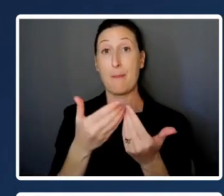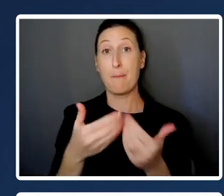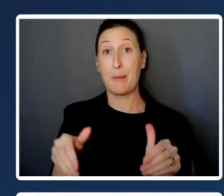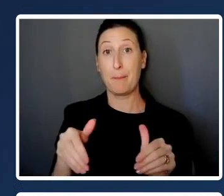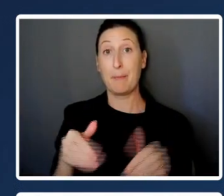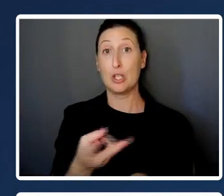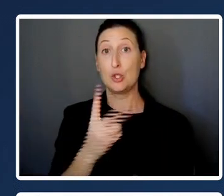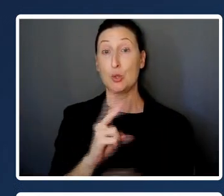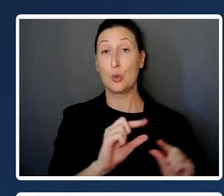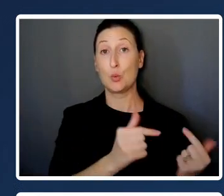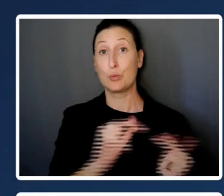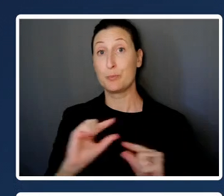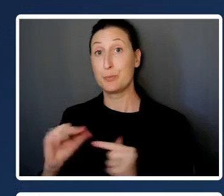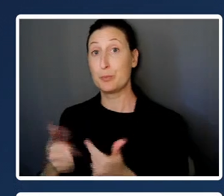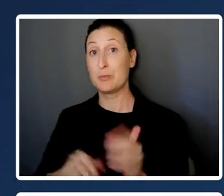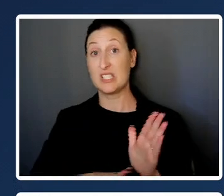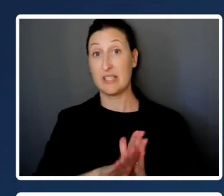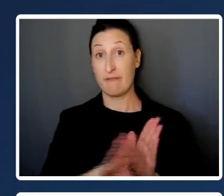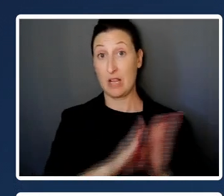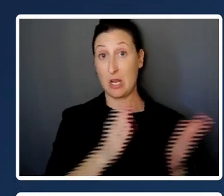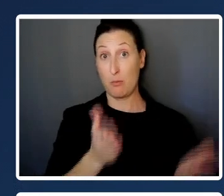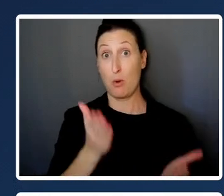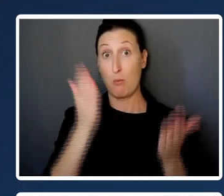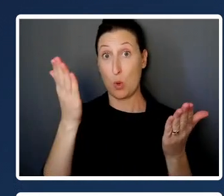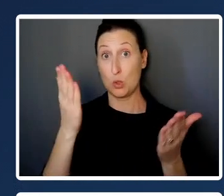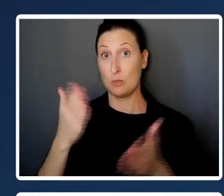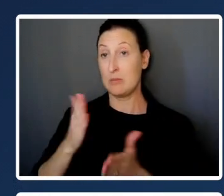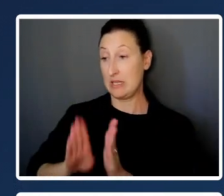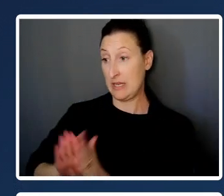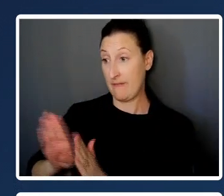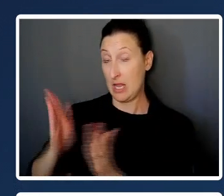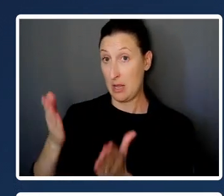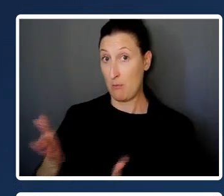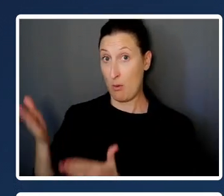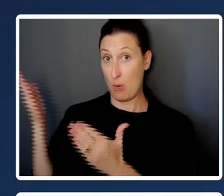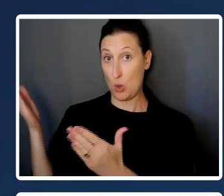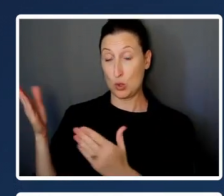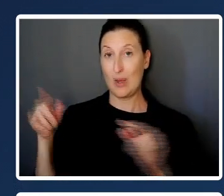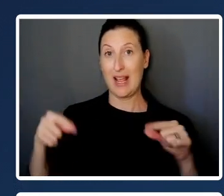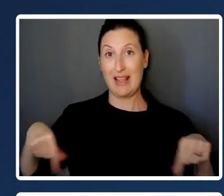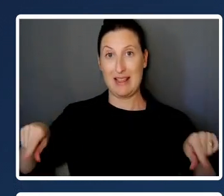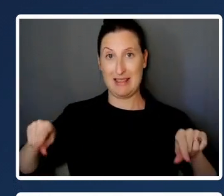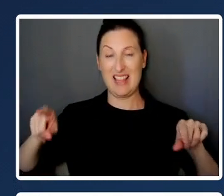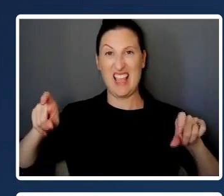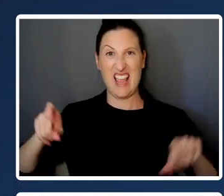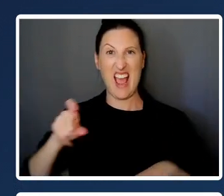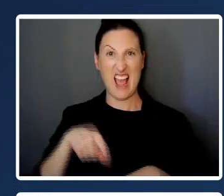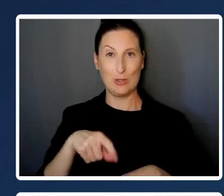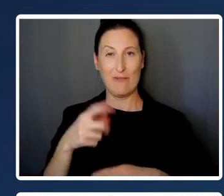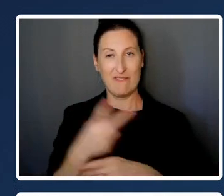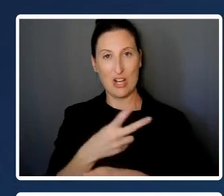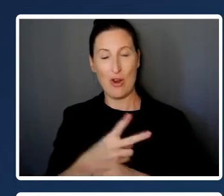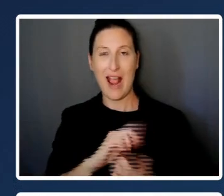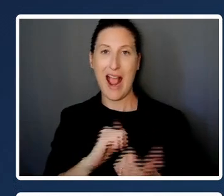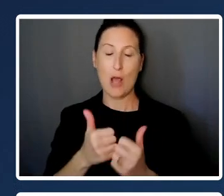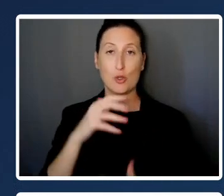figure out how to include a justification for how their idea fit all four of those required